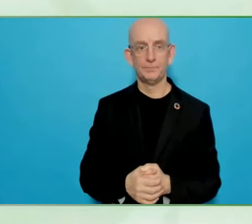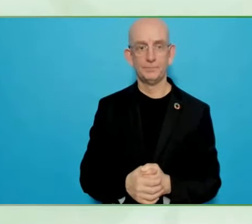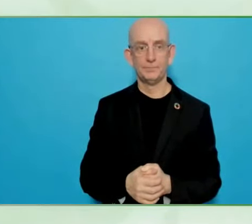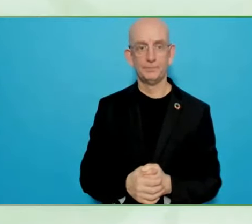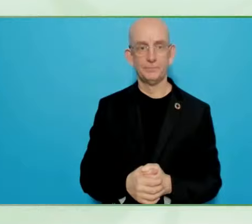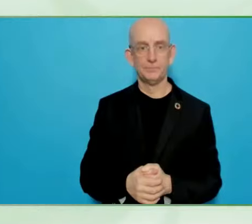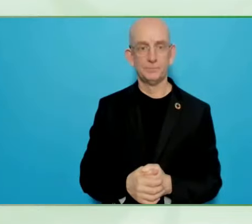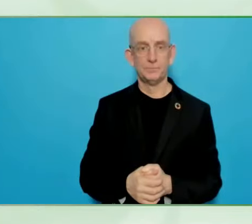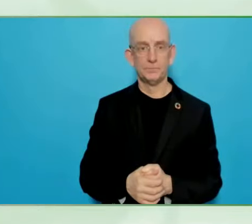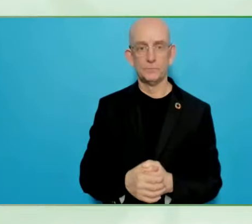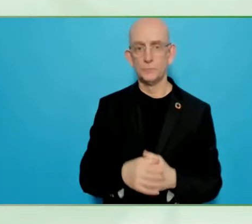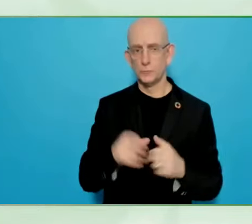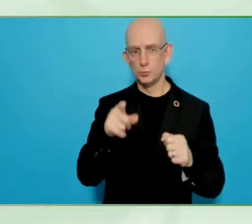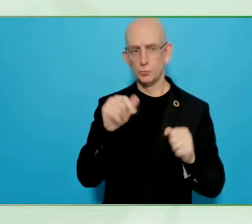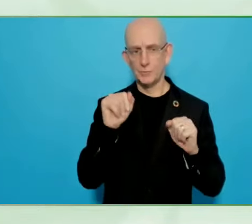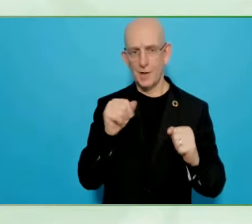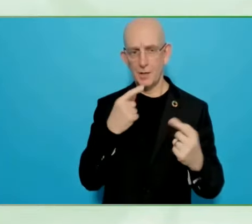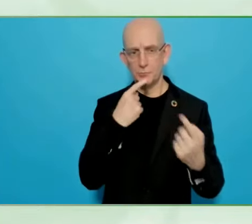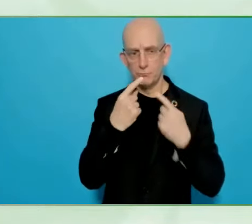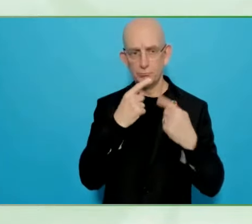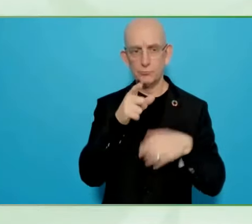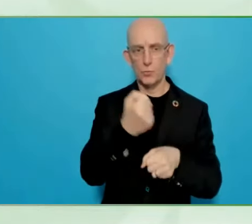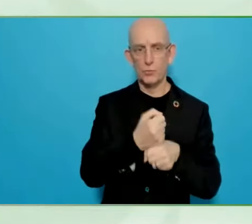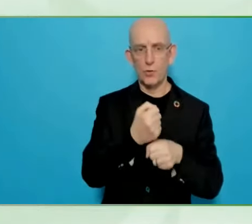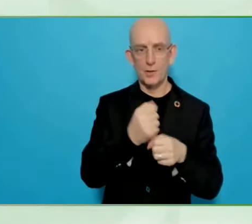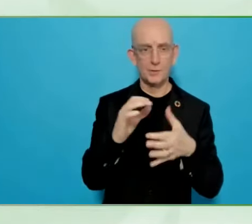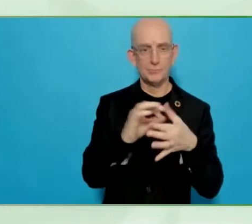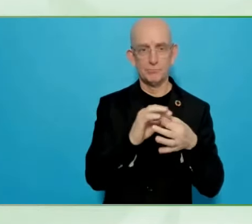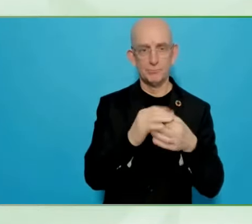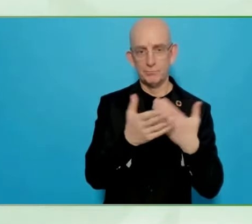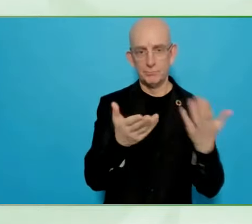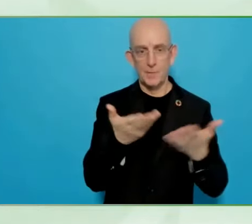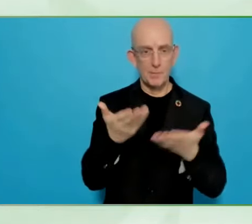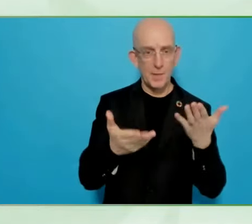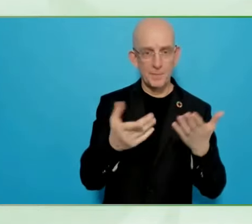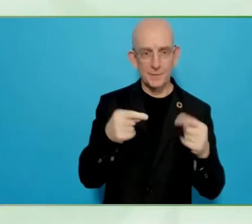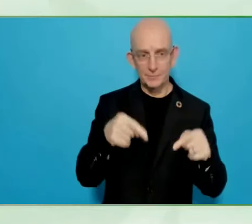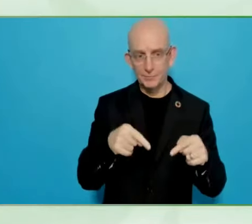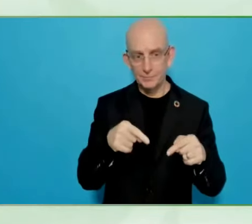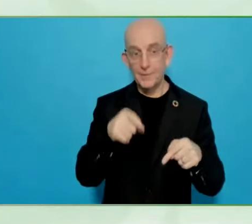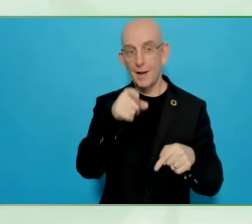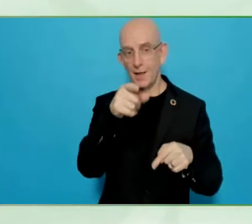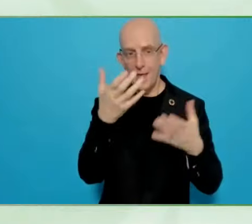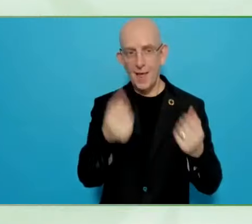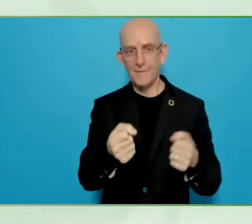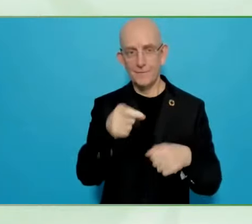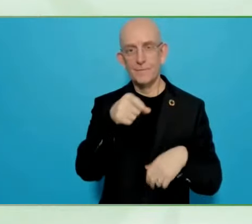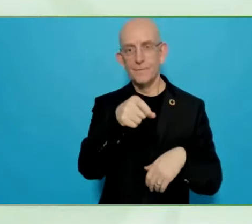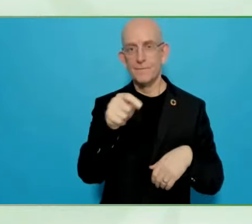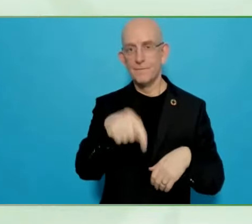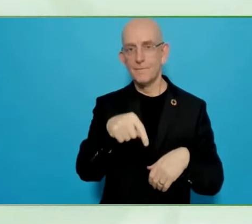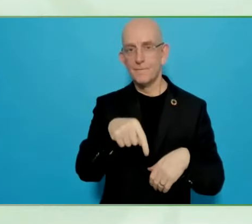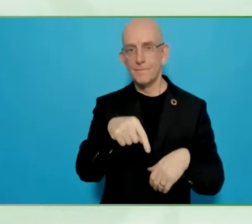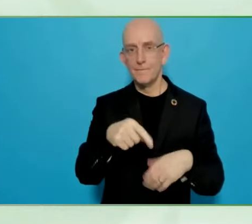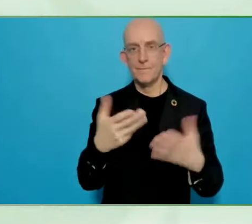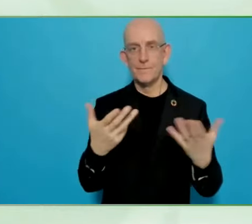Raise your hand, through the disability platform we have the Ministry of social affairs, we have been asking them the priorities in